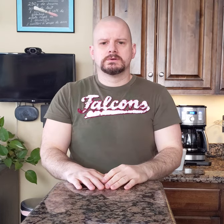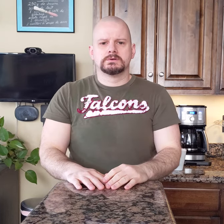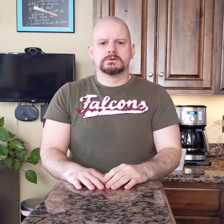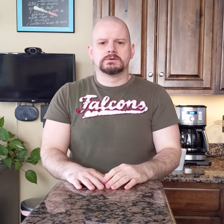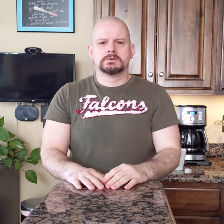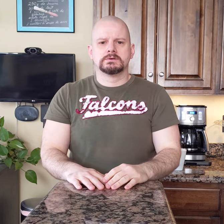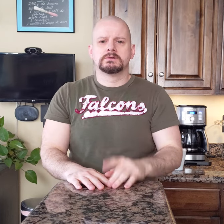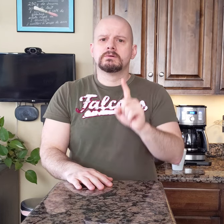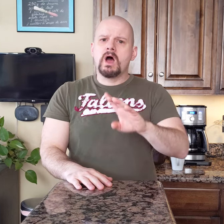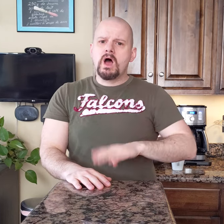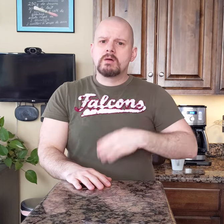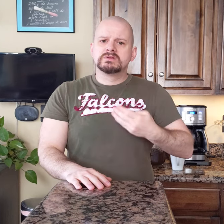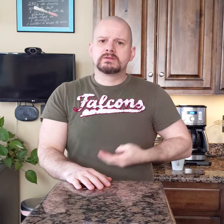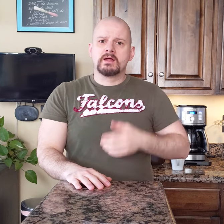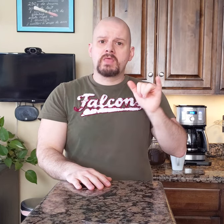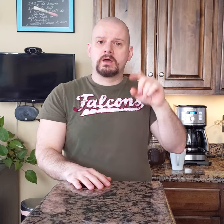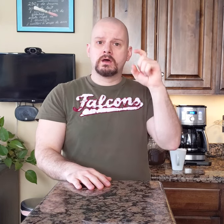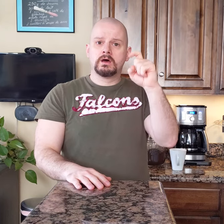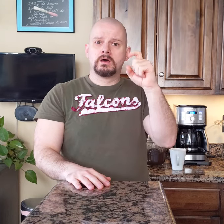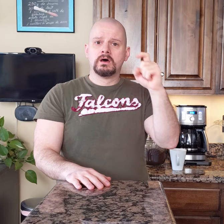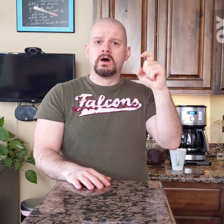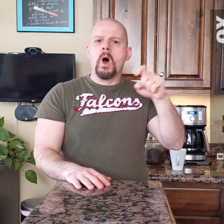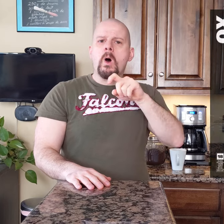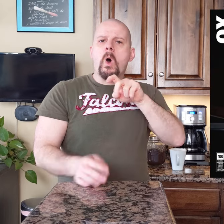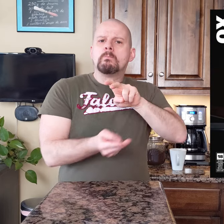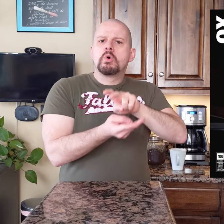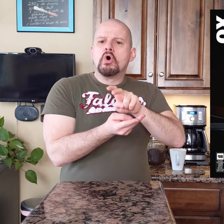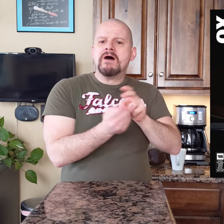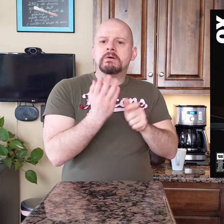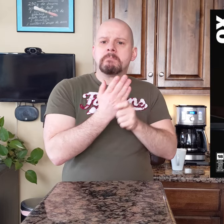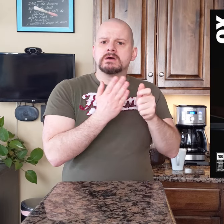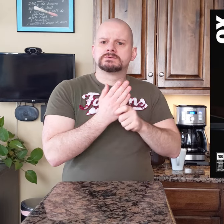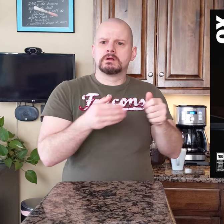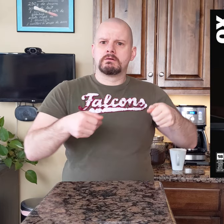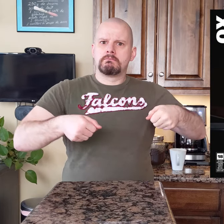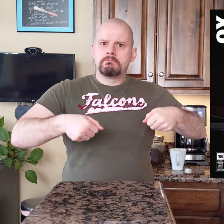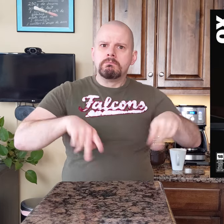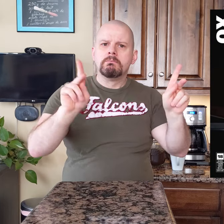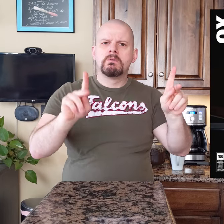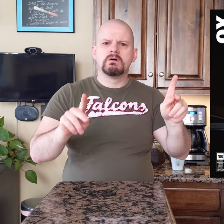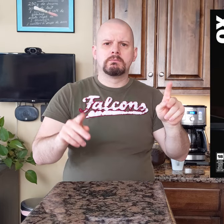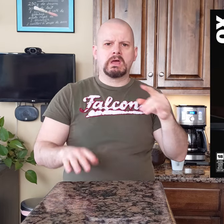You're upset that pornographic magazines are legal